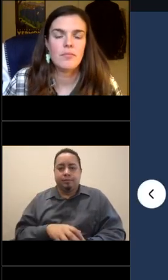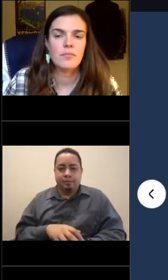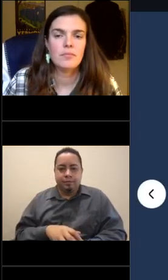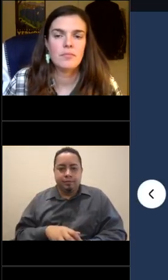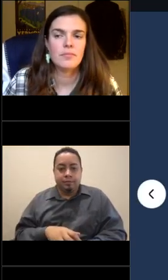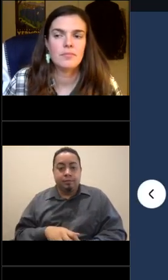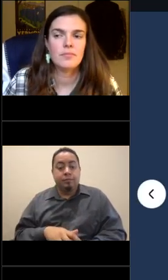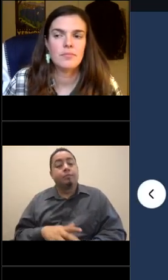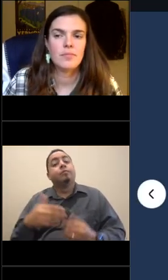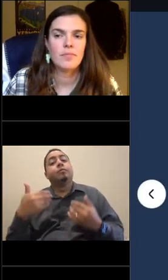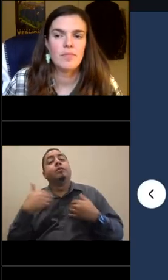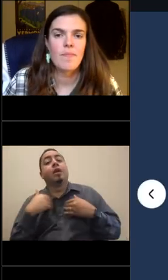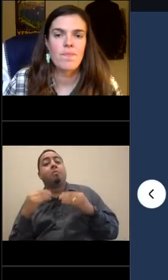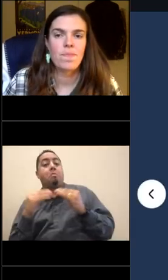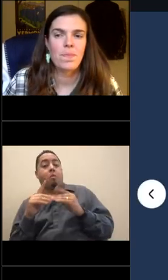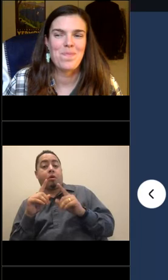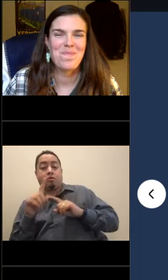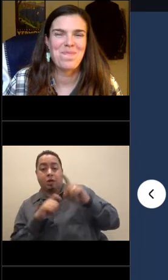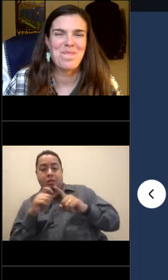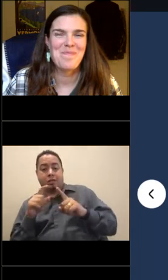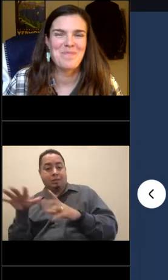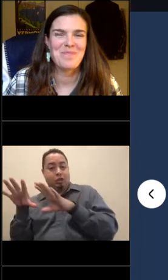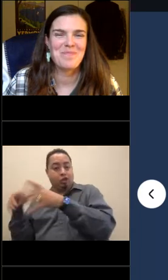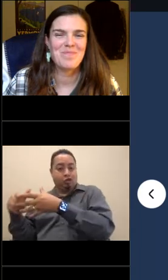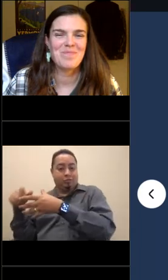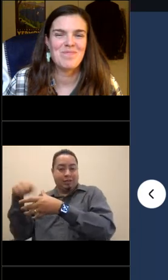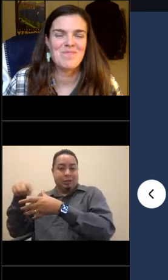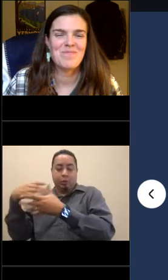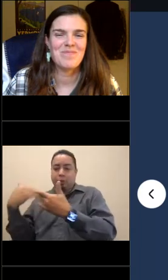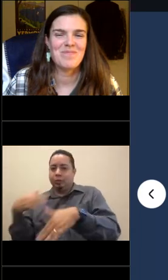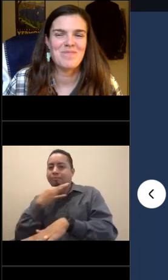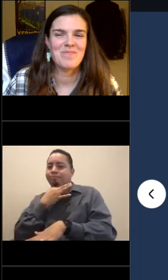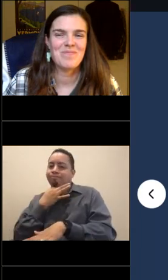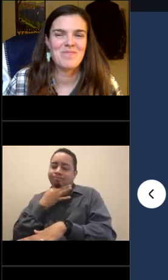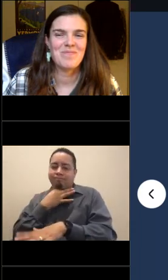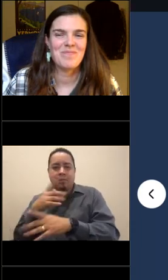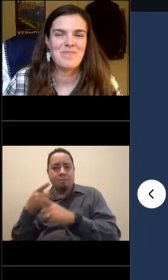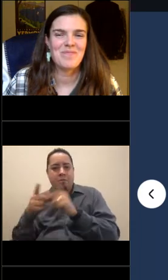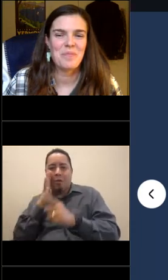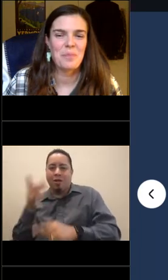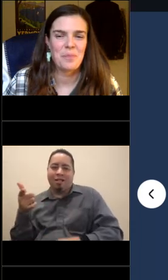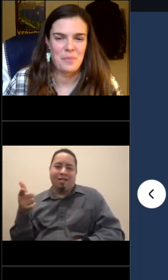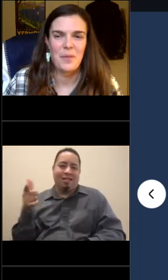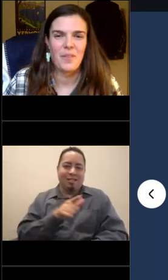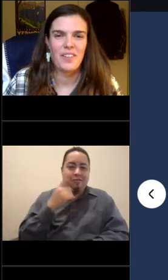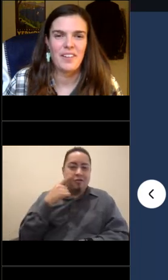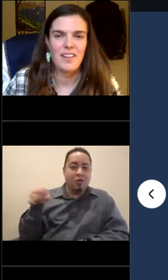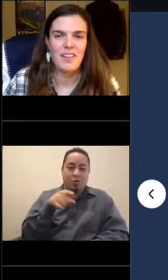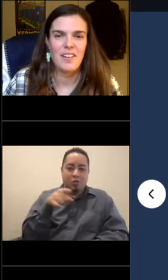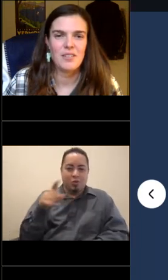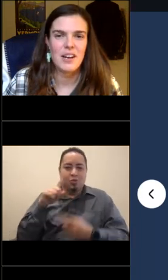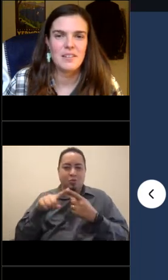and I think I told you we have a very inquisitive bunch, but I'm going to turn it back to you. I know you have a lot to share with us, and I'll hold on to them.